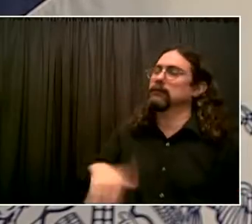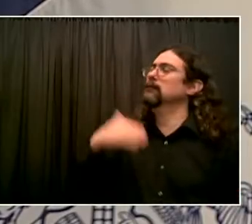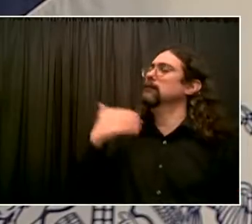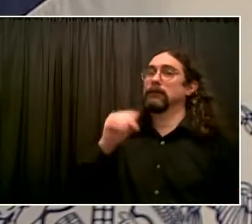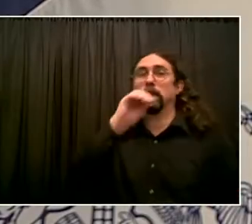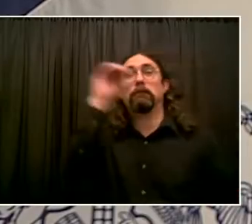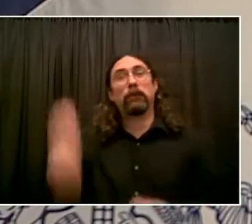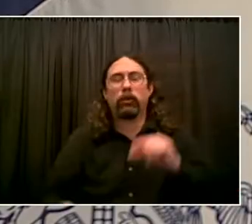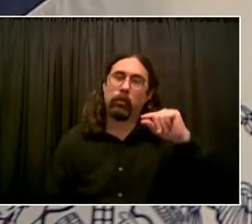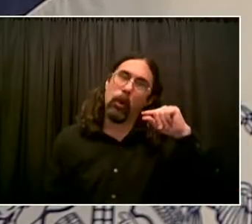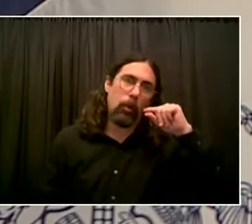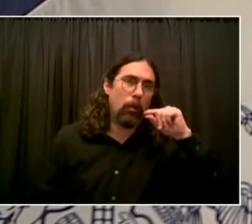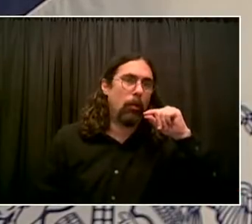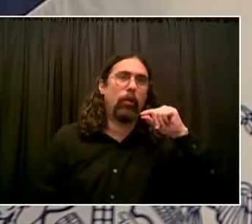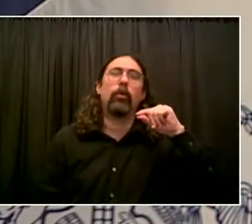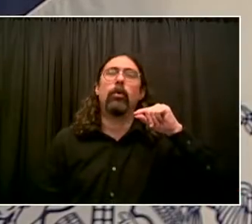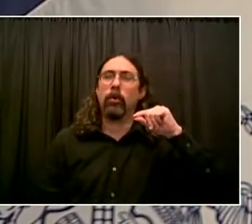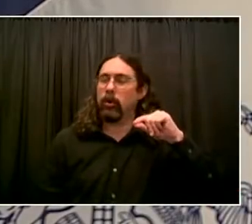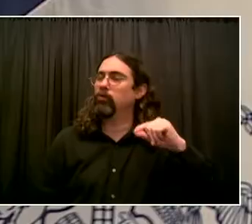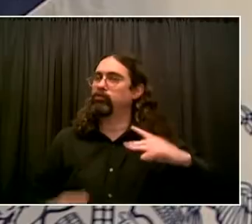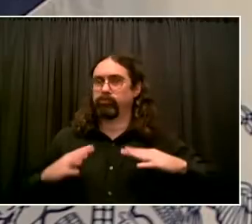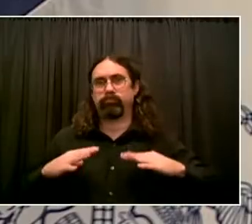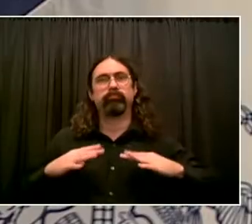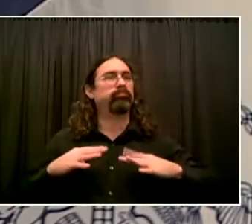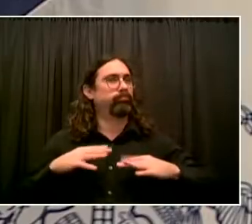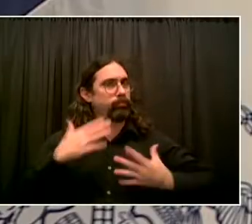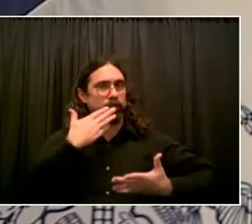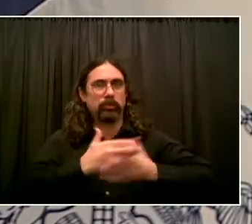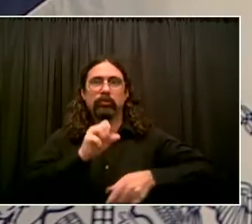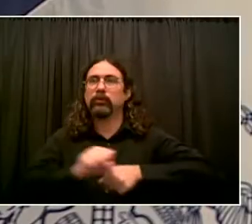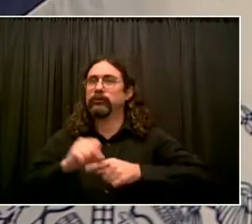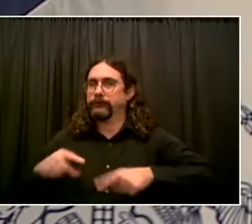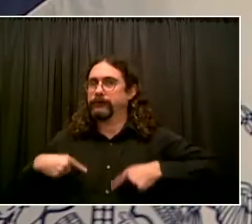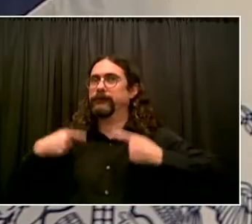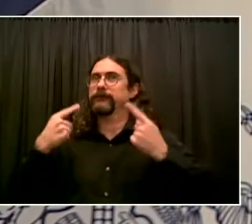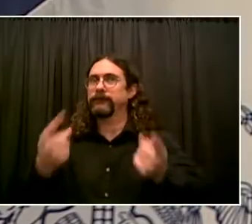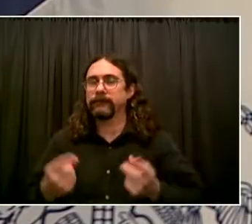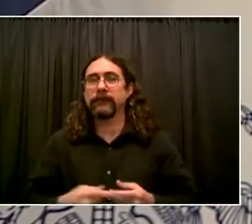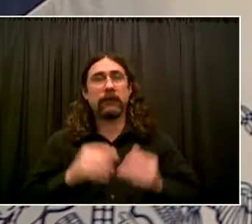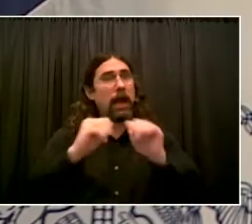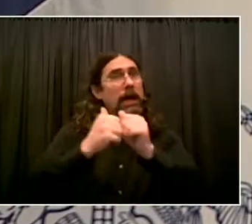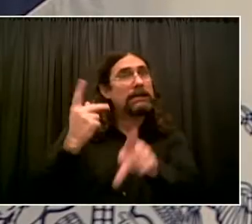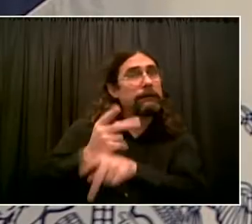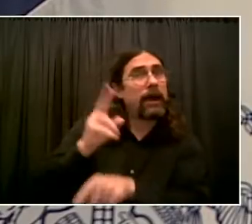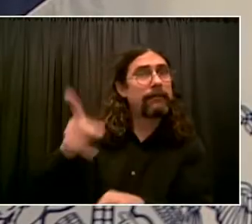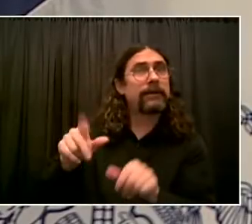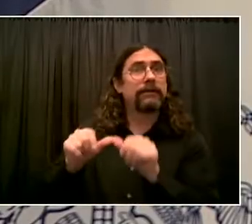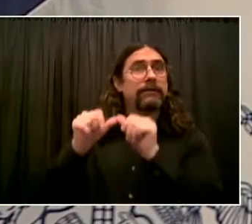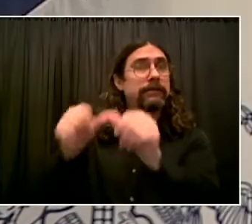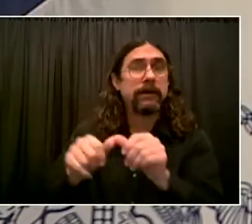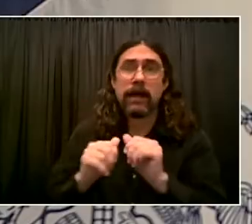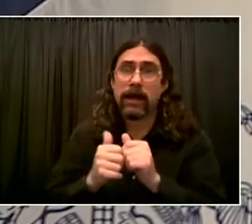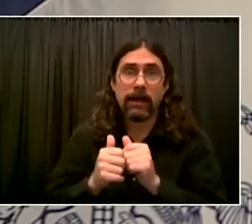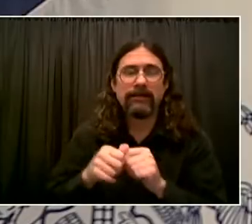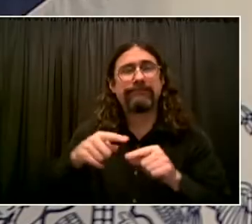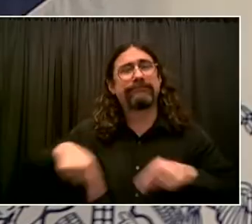CLASSROOMS CLOSEDOU T OF THAT. THAT IS AN INCREDIBLY LOW NUMBER. WE INTEND TO KEEP IT THAT WAY.